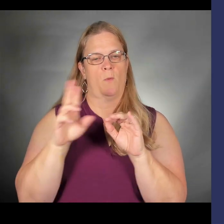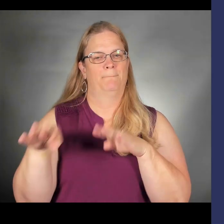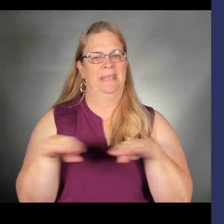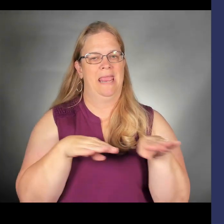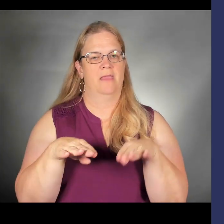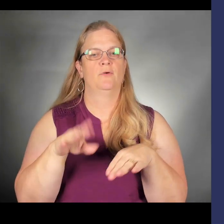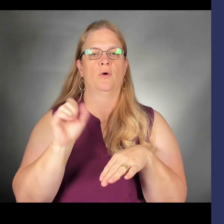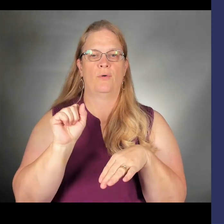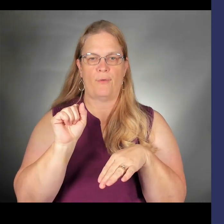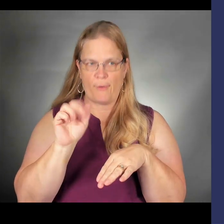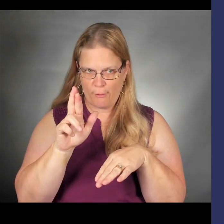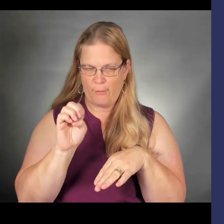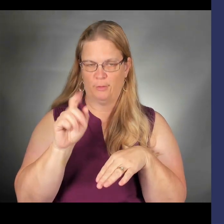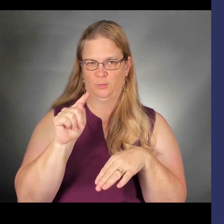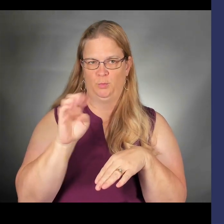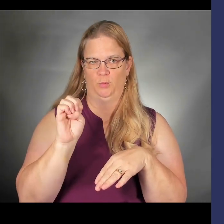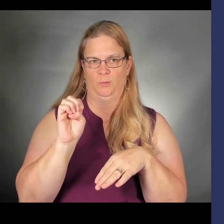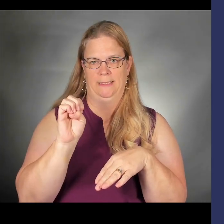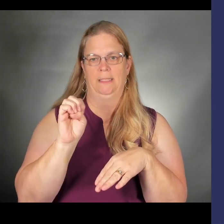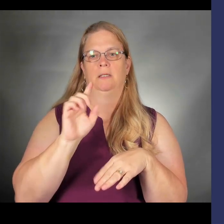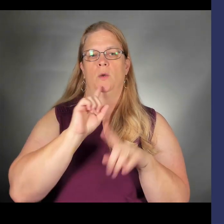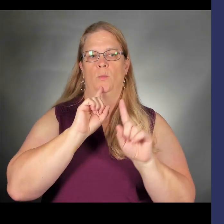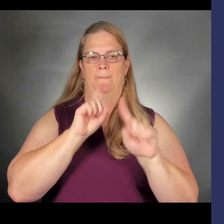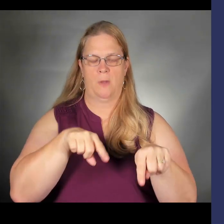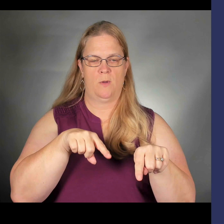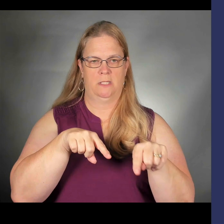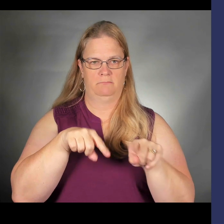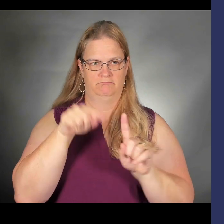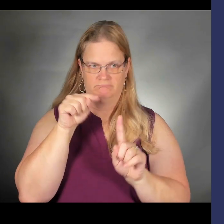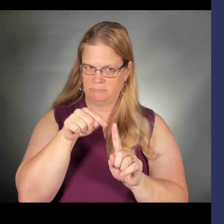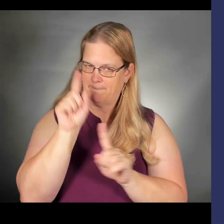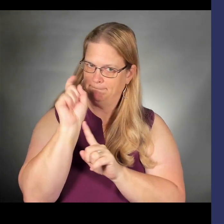statements, or any behavior should be reported.